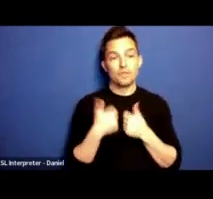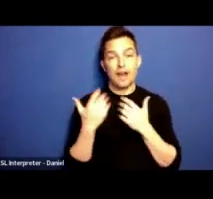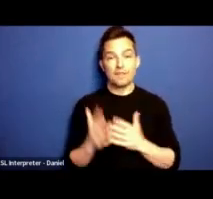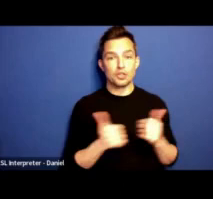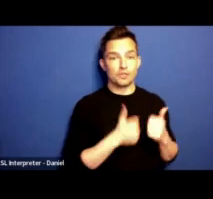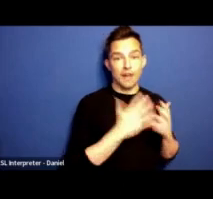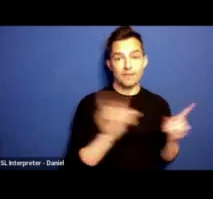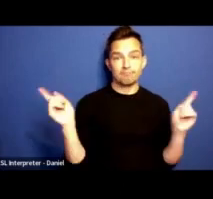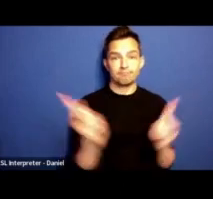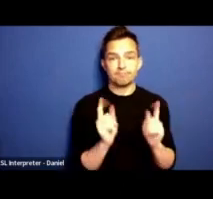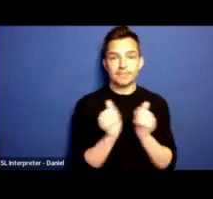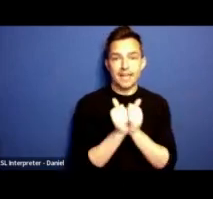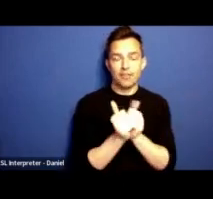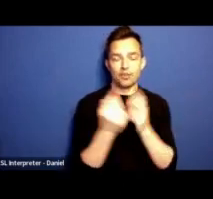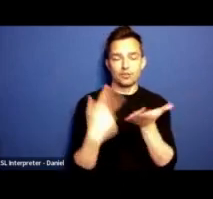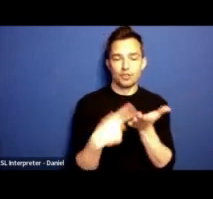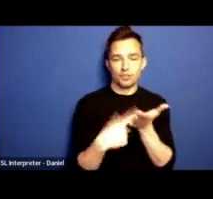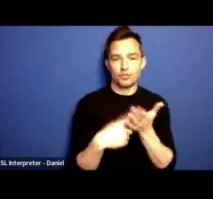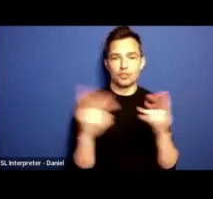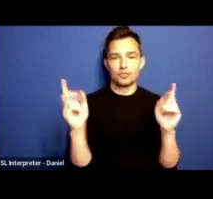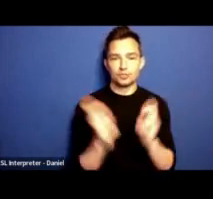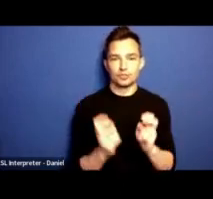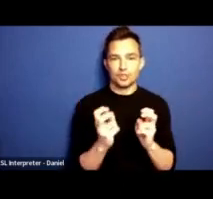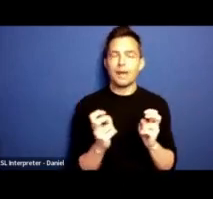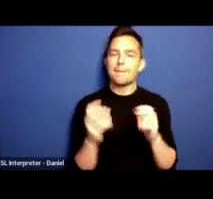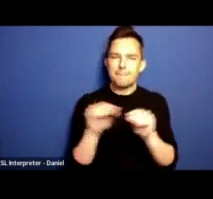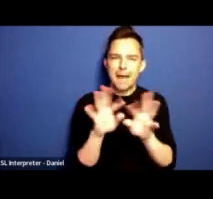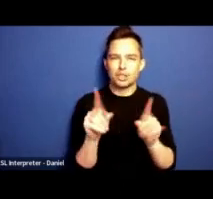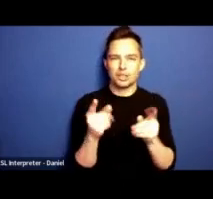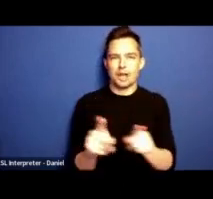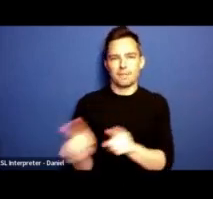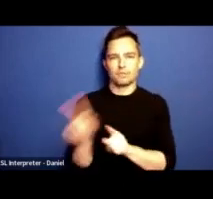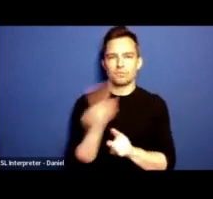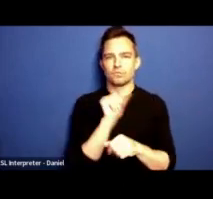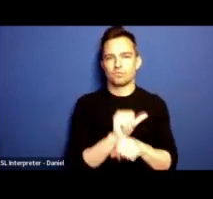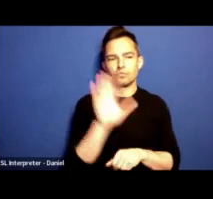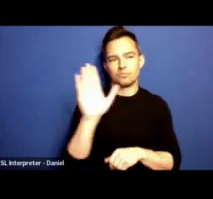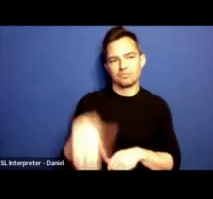together and talk there is magic that happens. Because there is